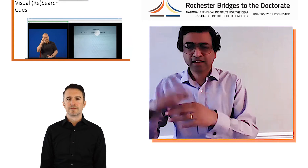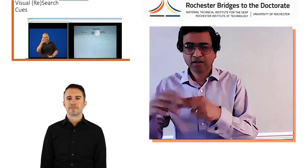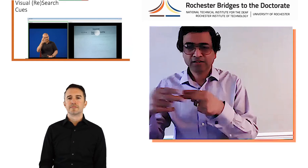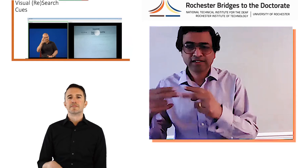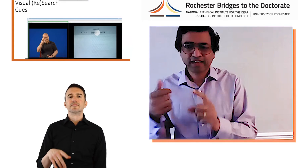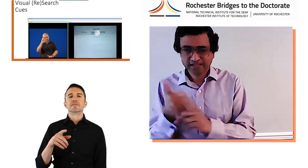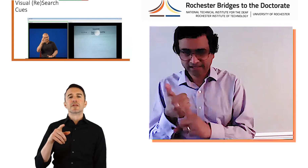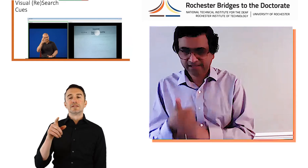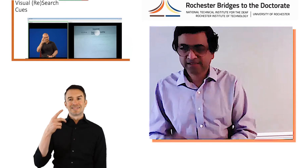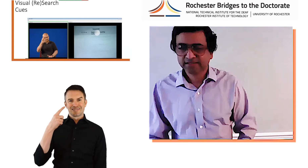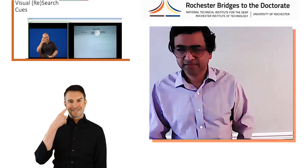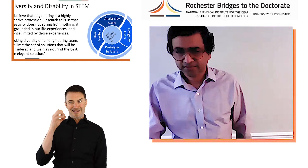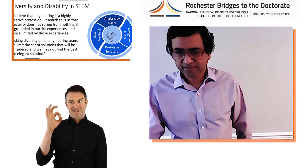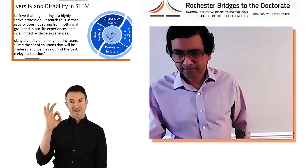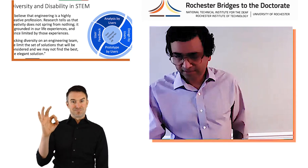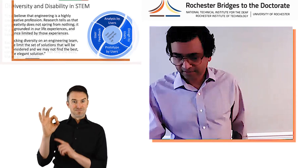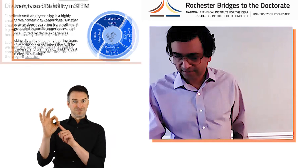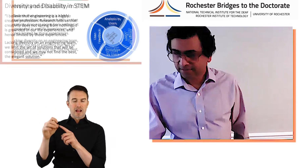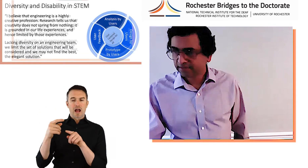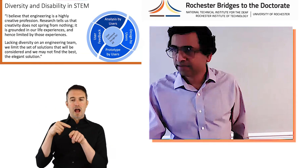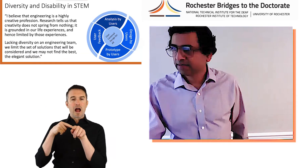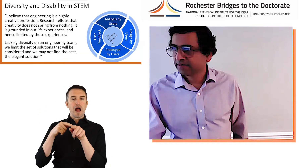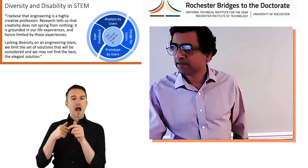and visually identify that information on the screen.